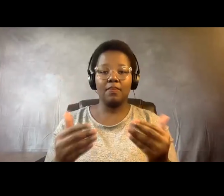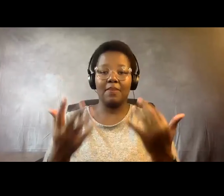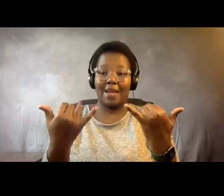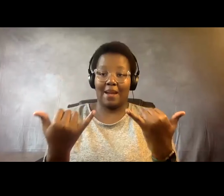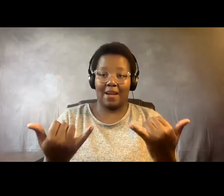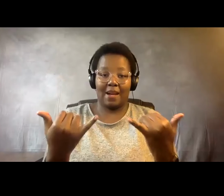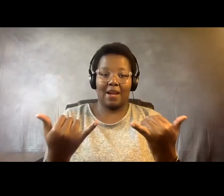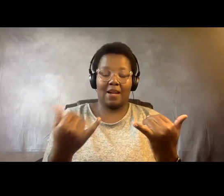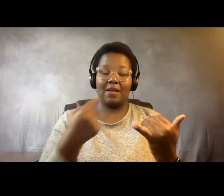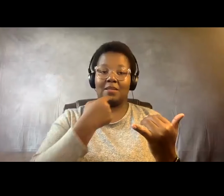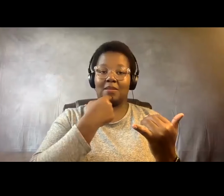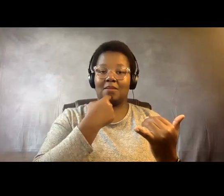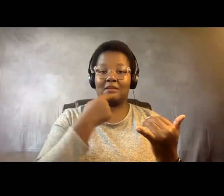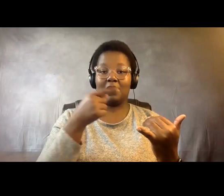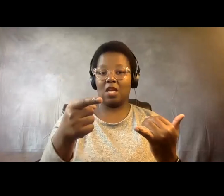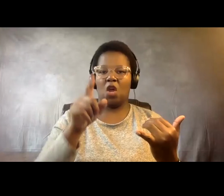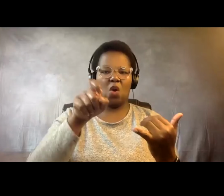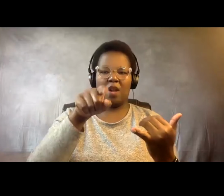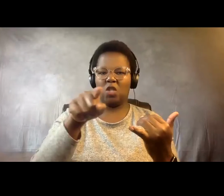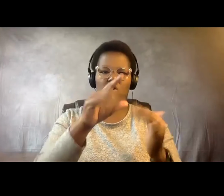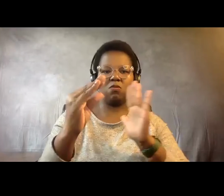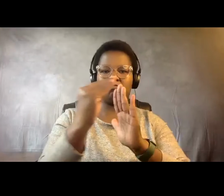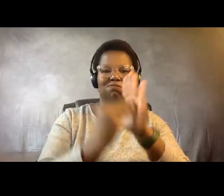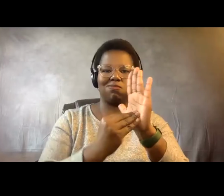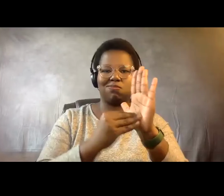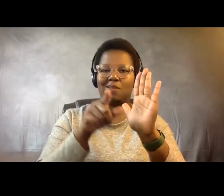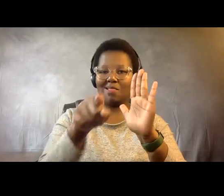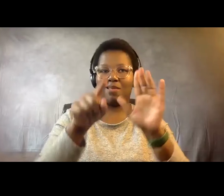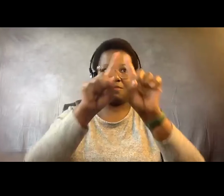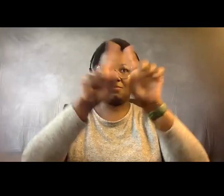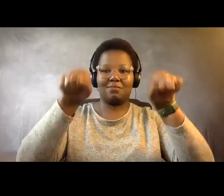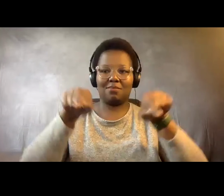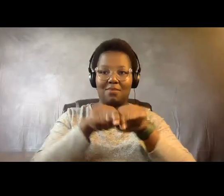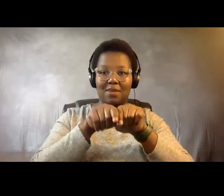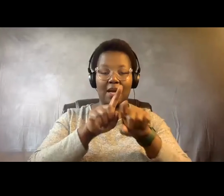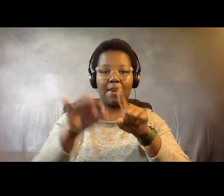kind of document this for simple pages, but you if you start playing around with super complex